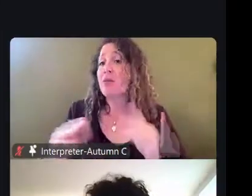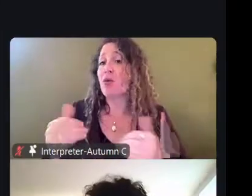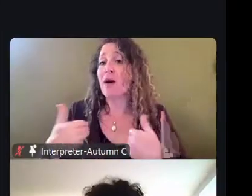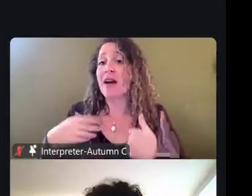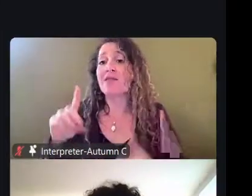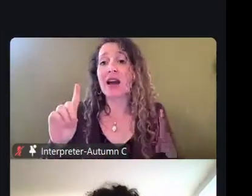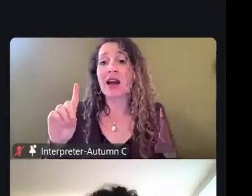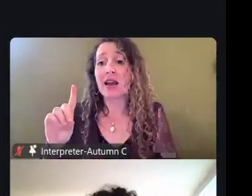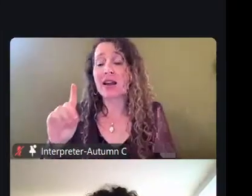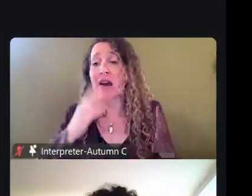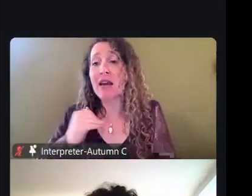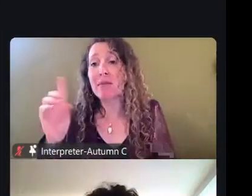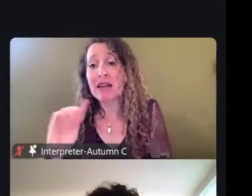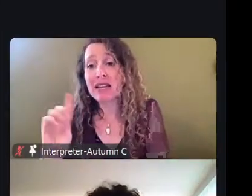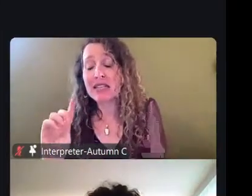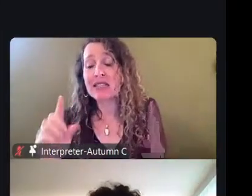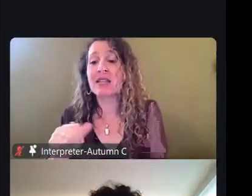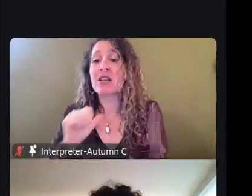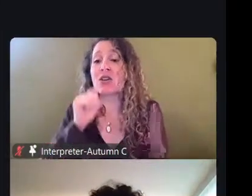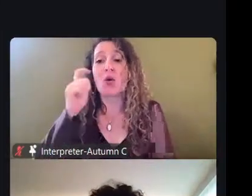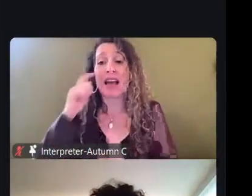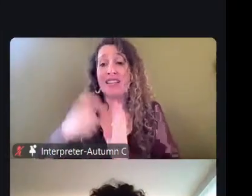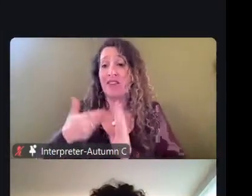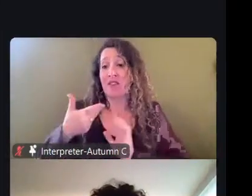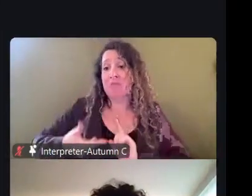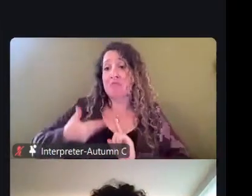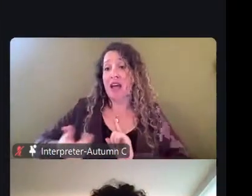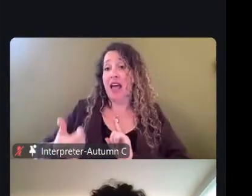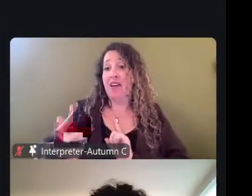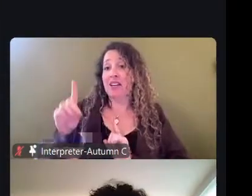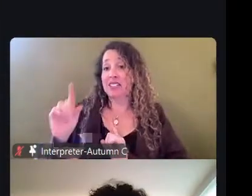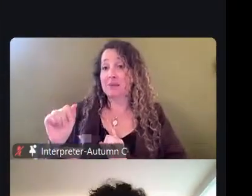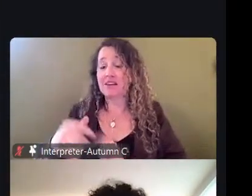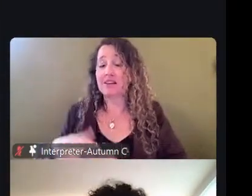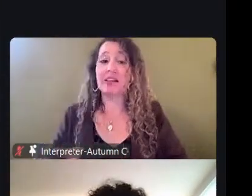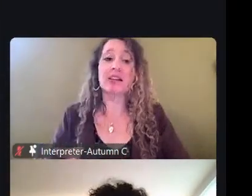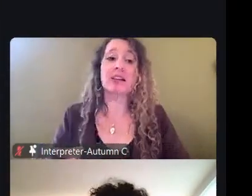do not identify with having a disability and do not identify with the needs